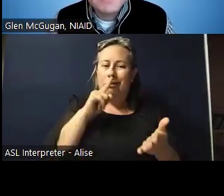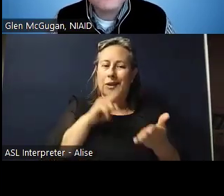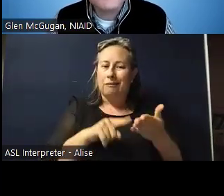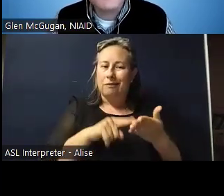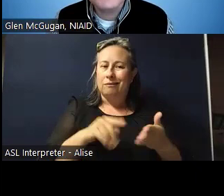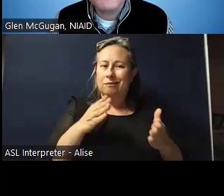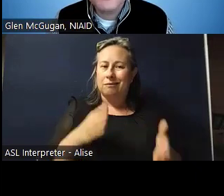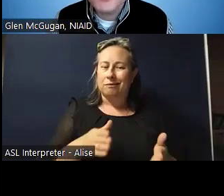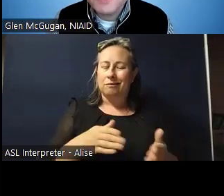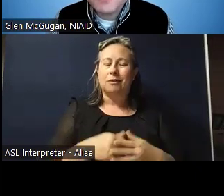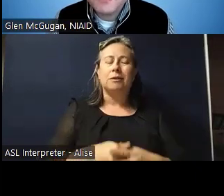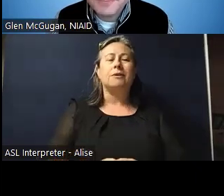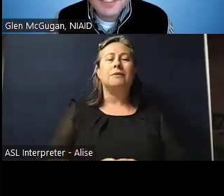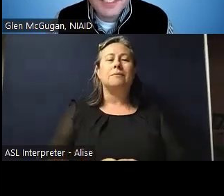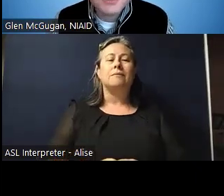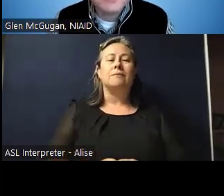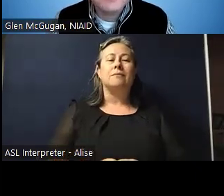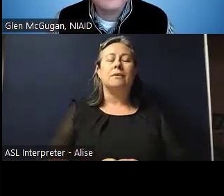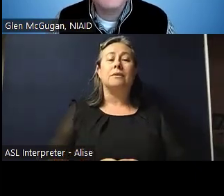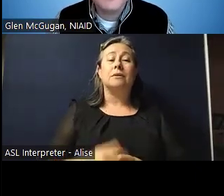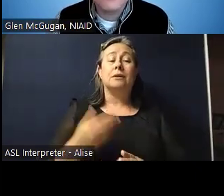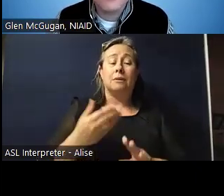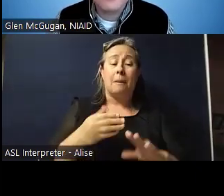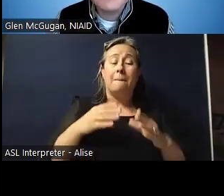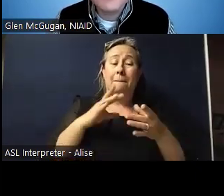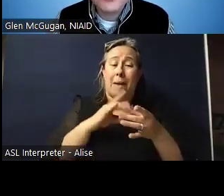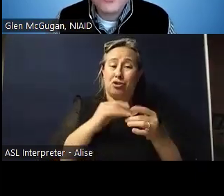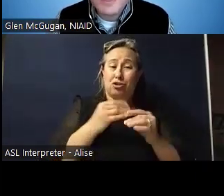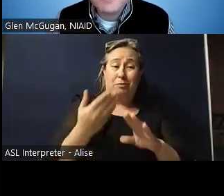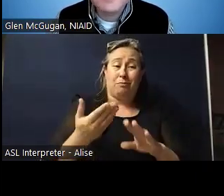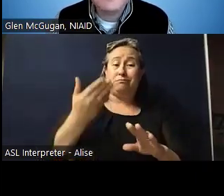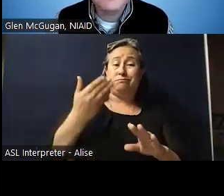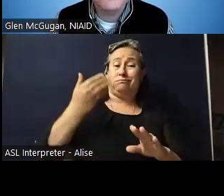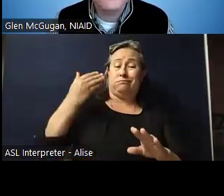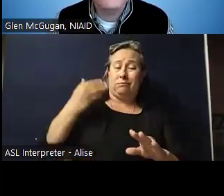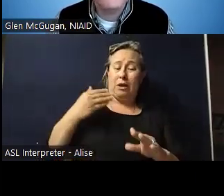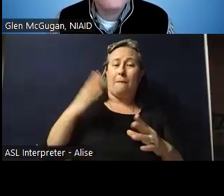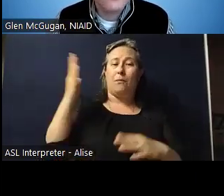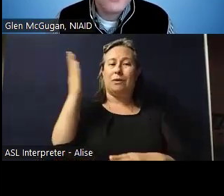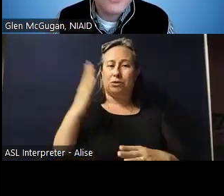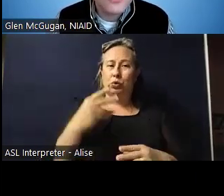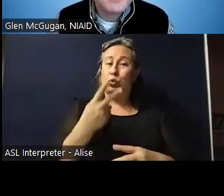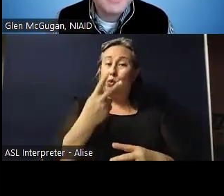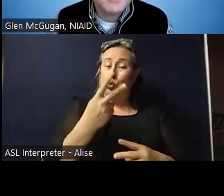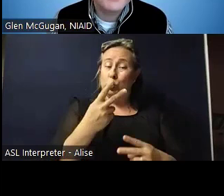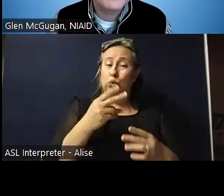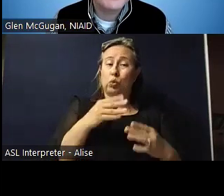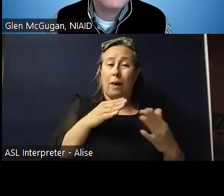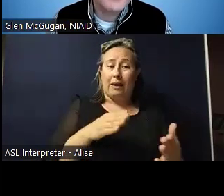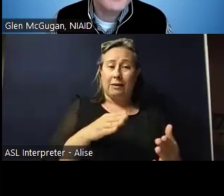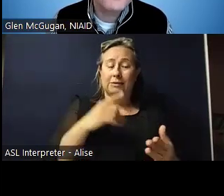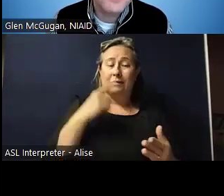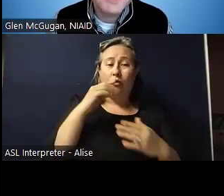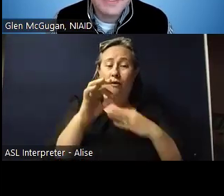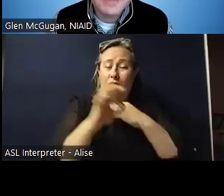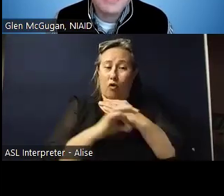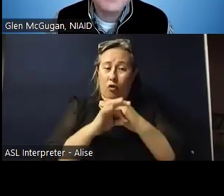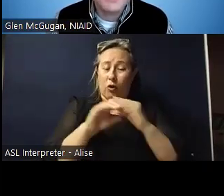And as was mentioned in previous presentations, there are at least two ways for a foreign organization to get funding from the NIH,